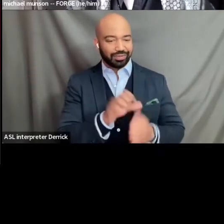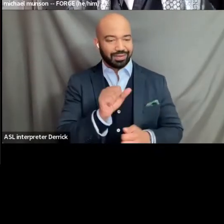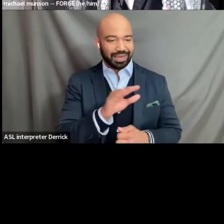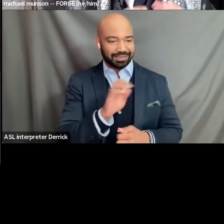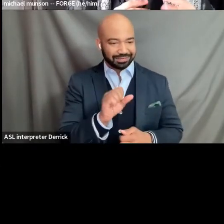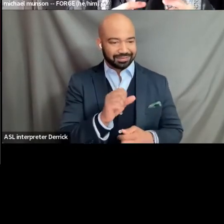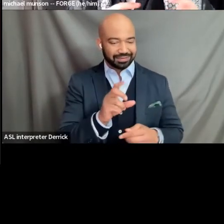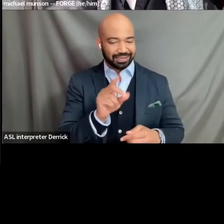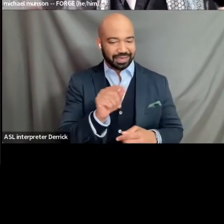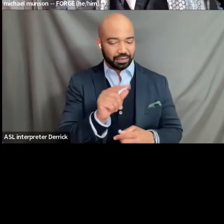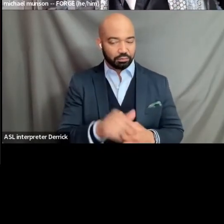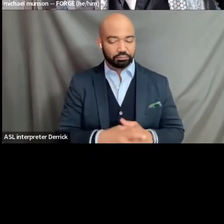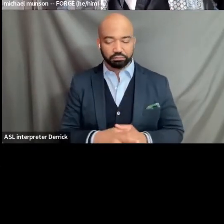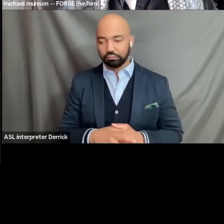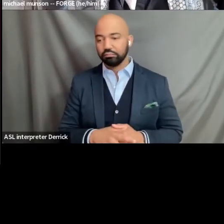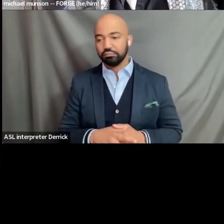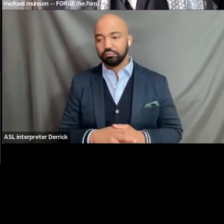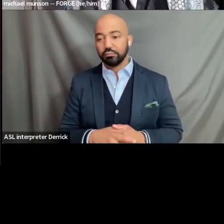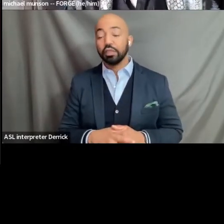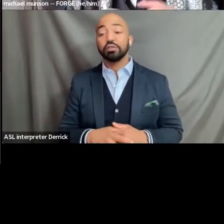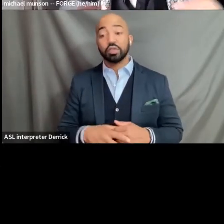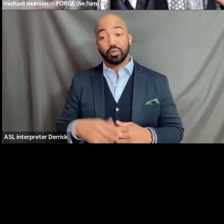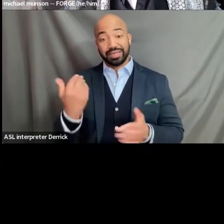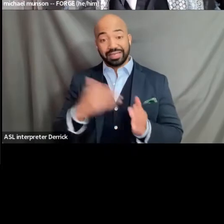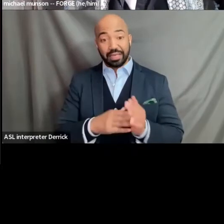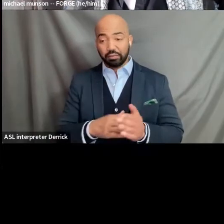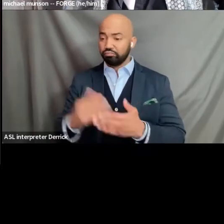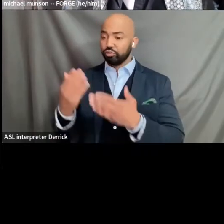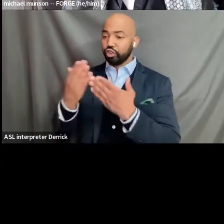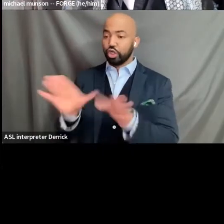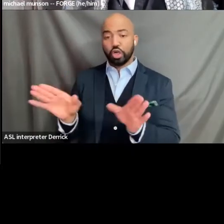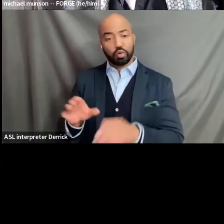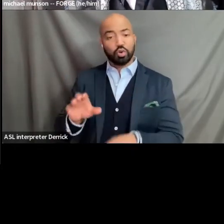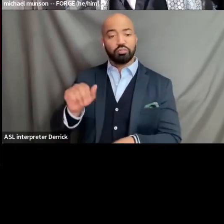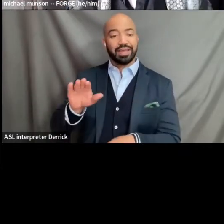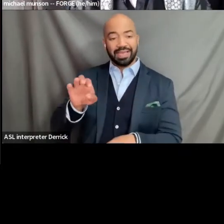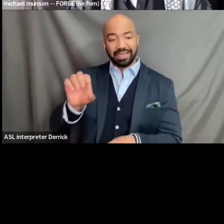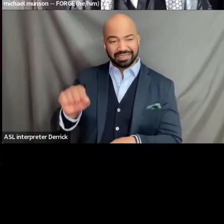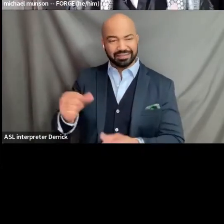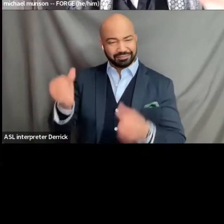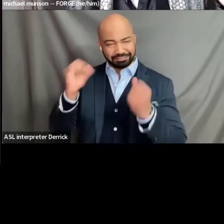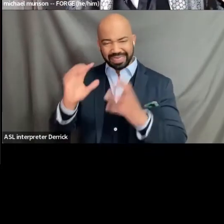again you know to look at these folks across the country, multithousands of people have responded.